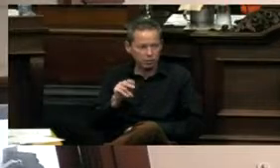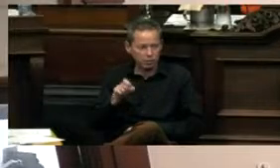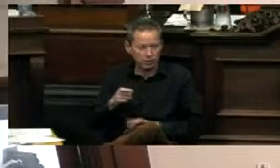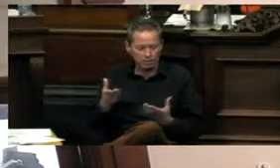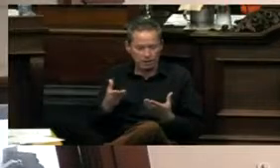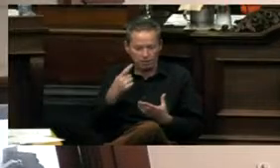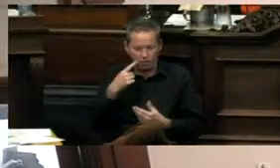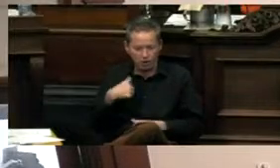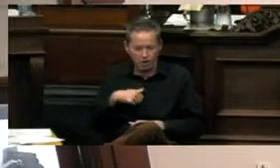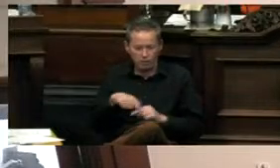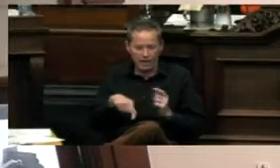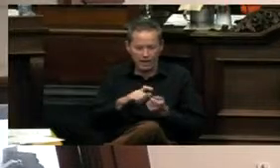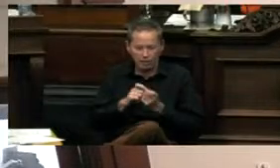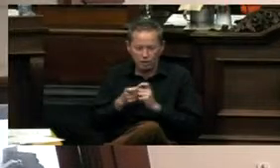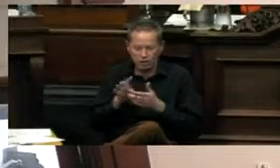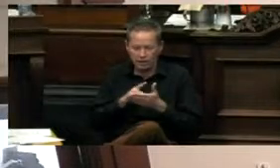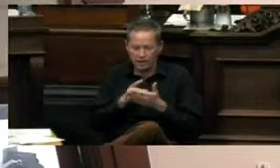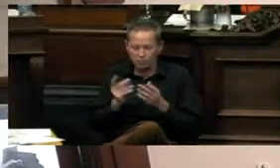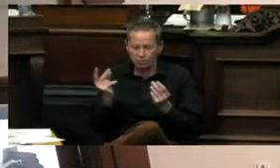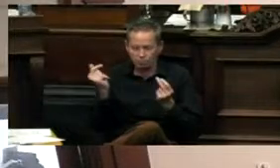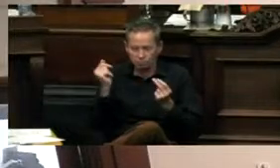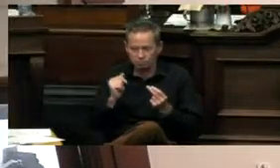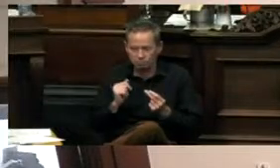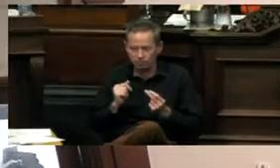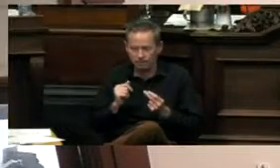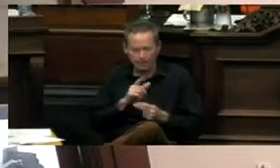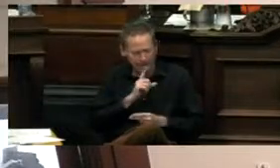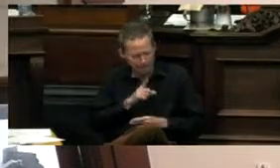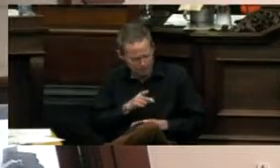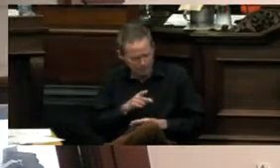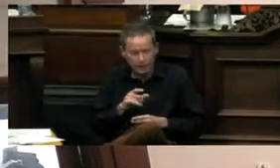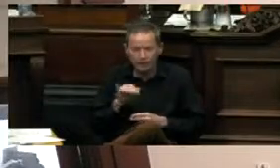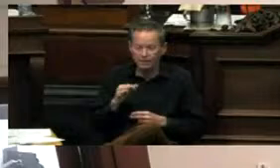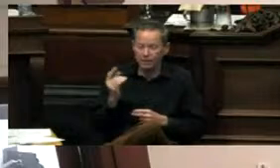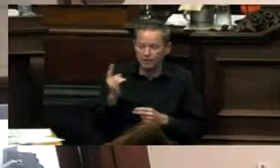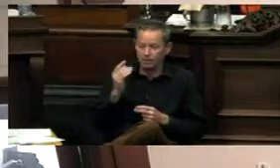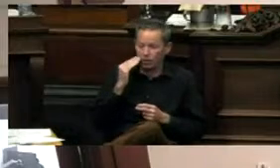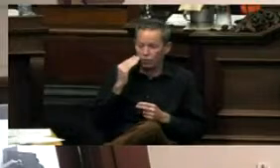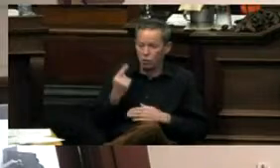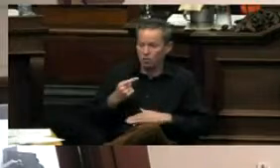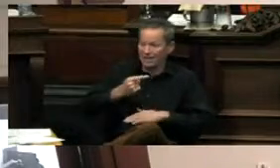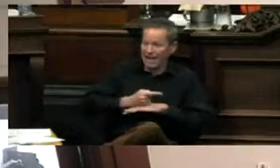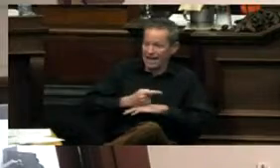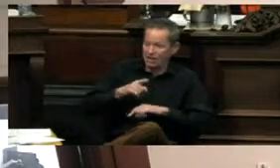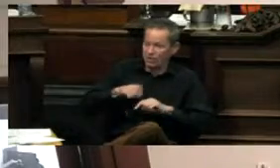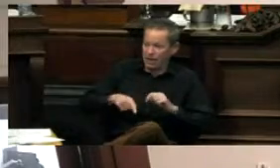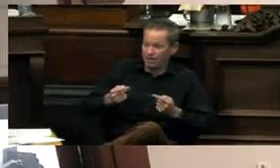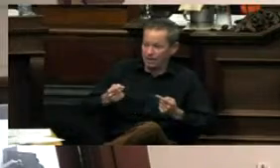schedule three weeks in advance. We have not only the public notifications, but we have the entire administration who has to